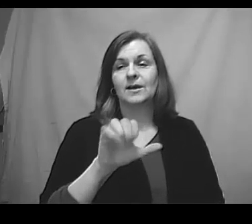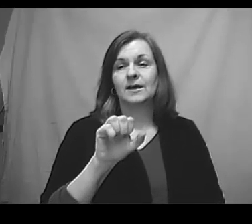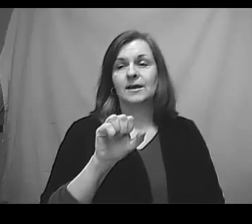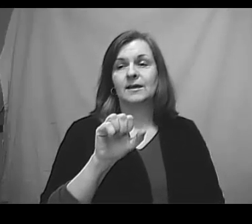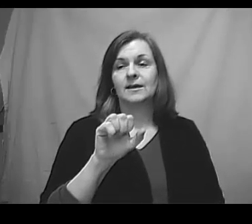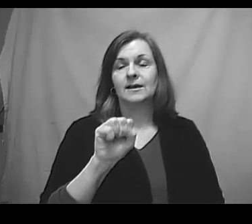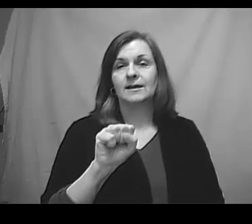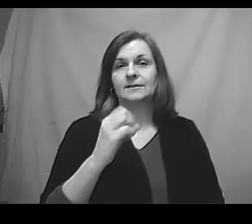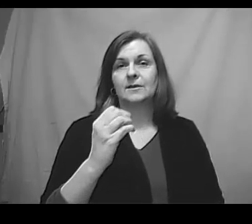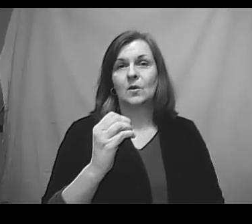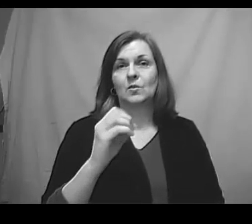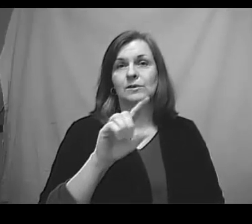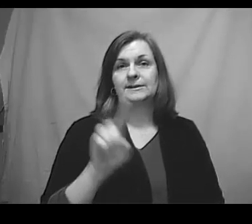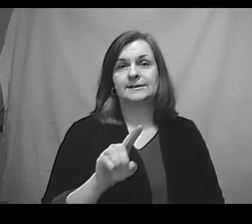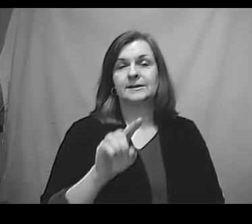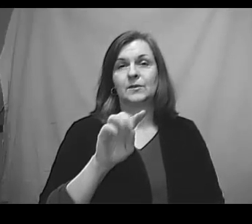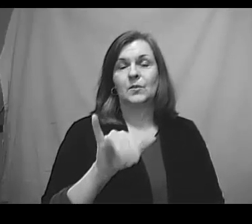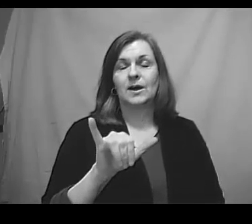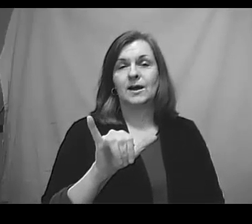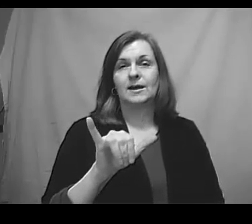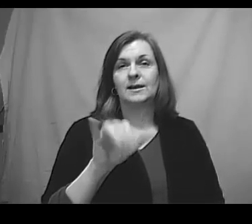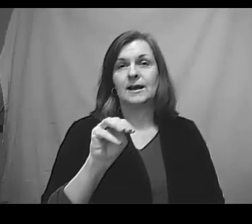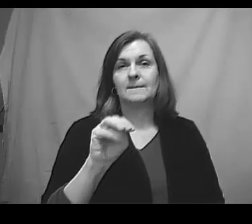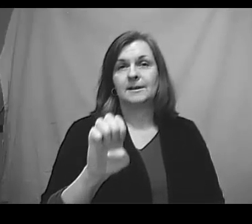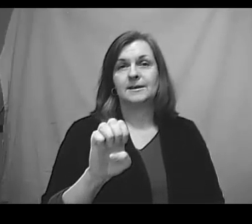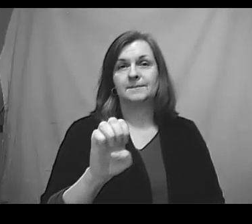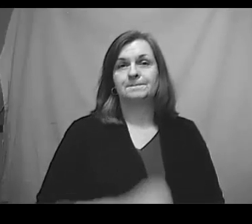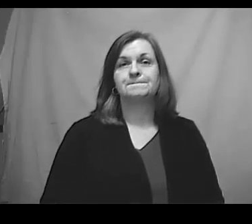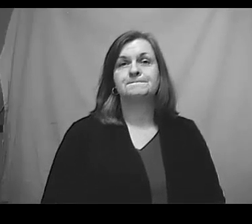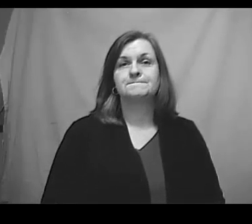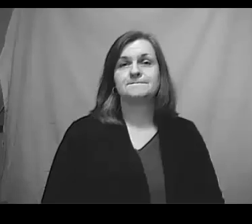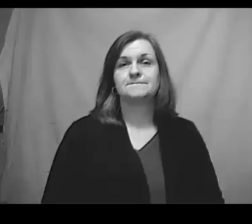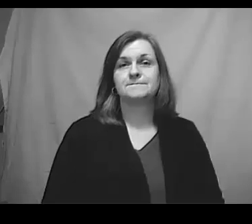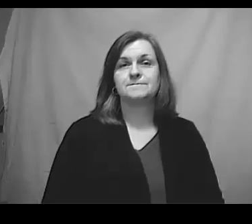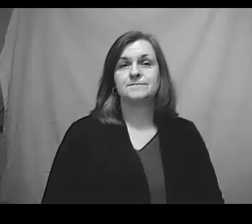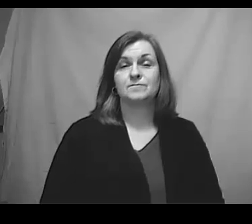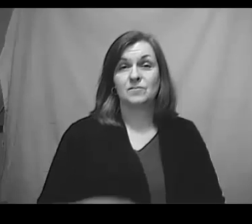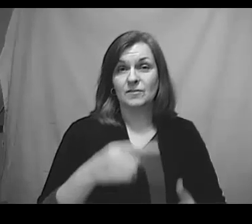LYSOZYME